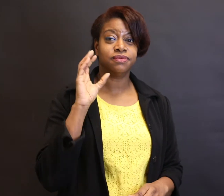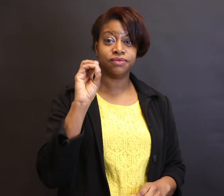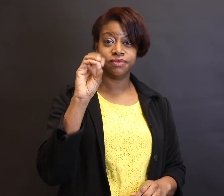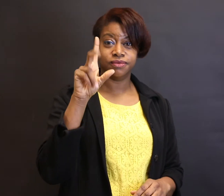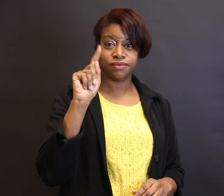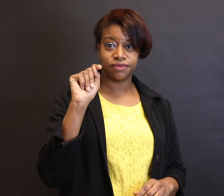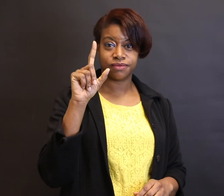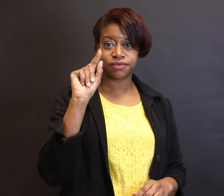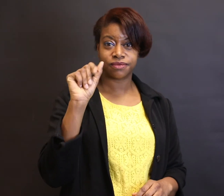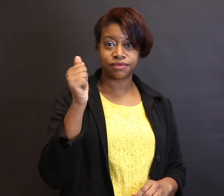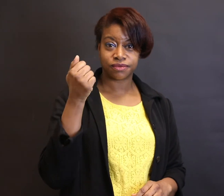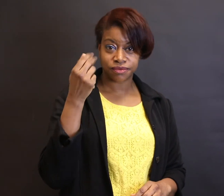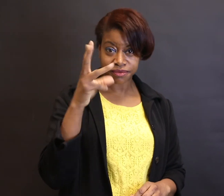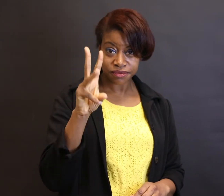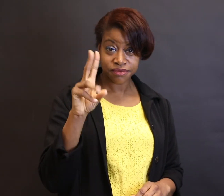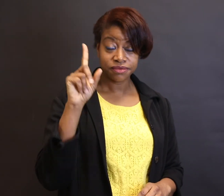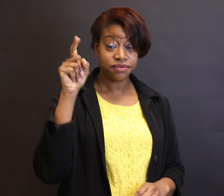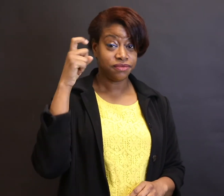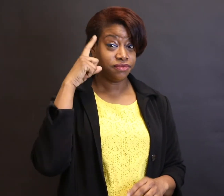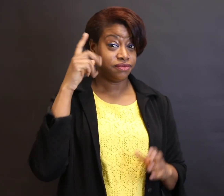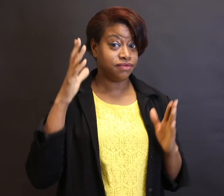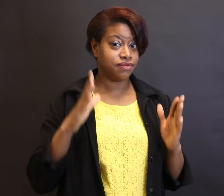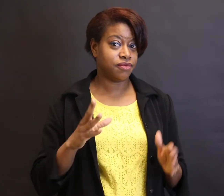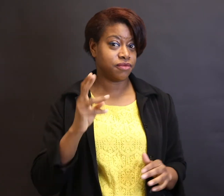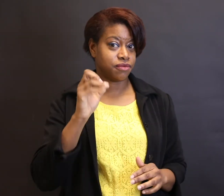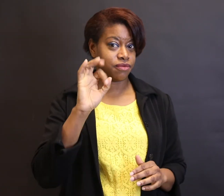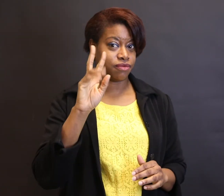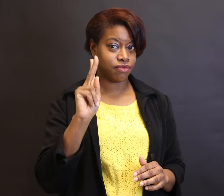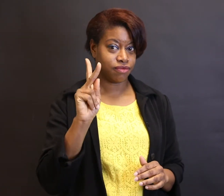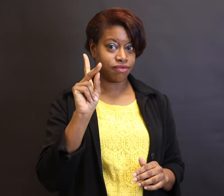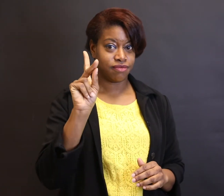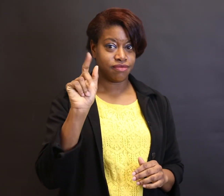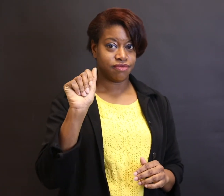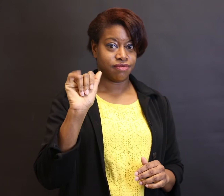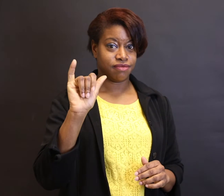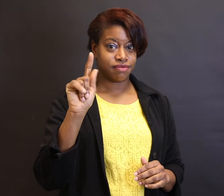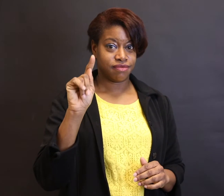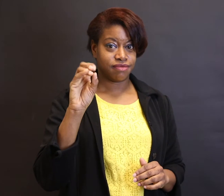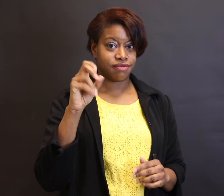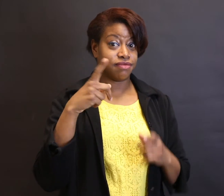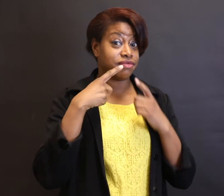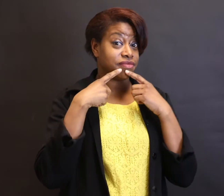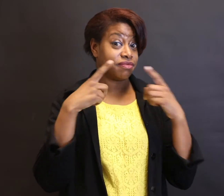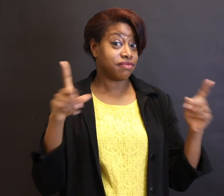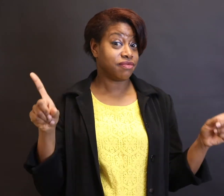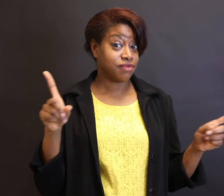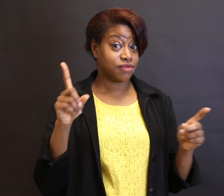In October 2016, Governor Mark Dayton announced